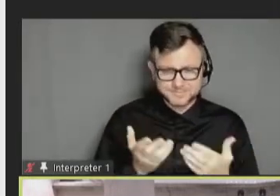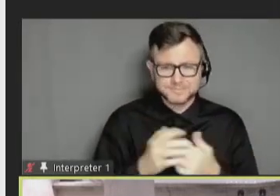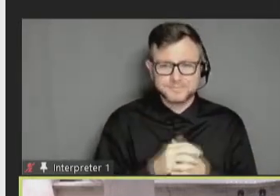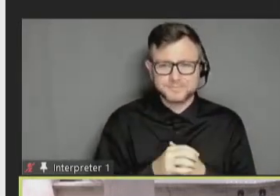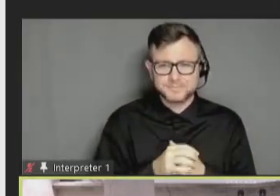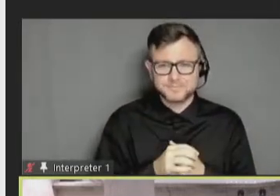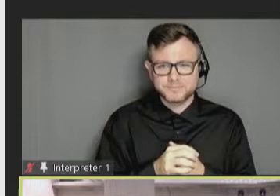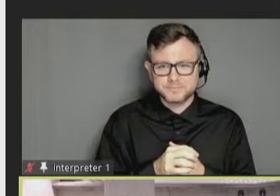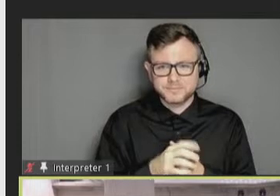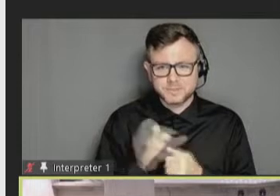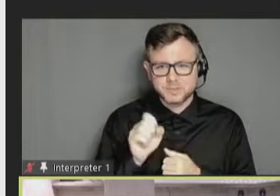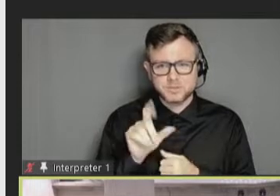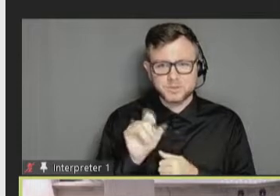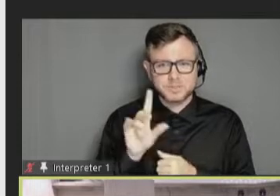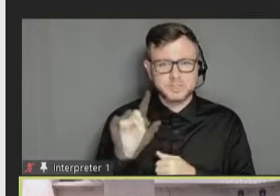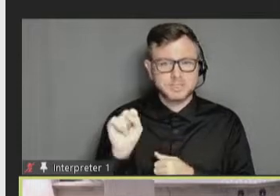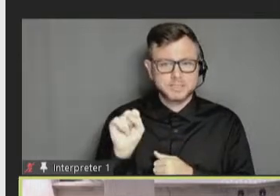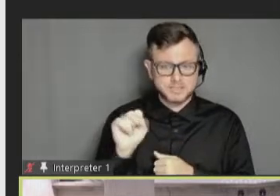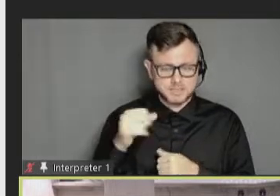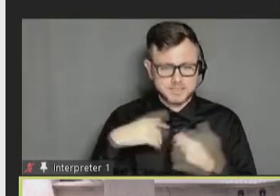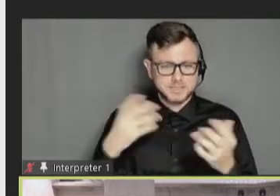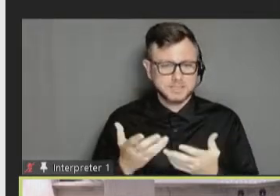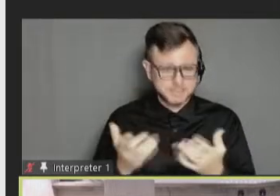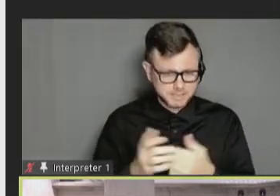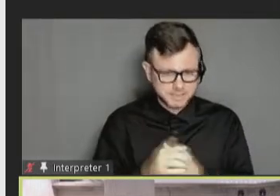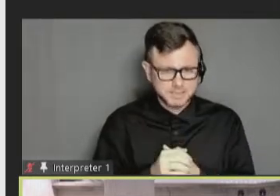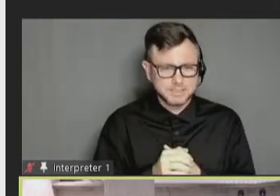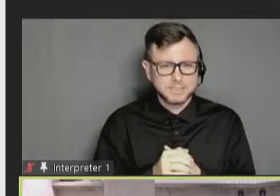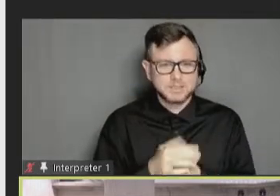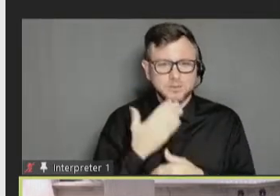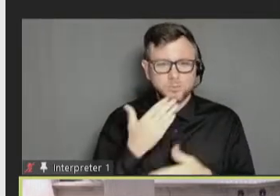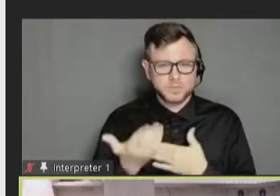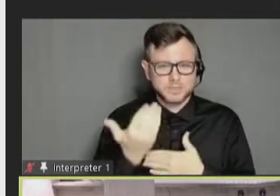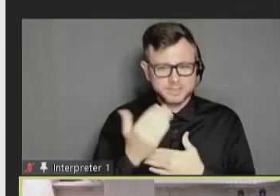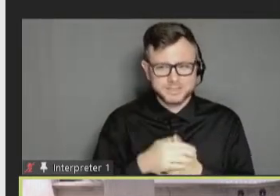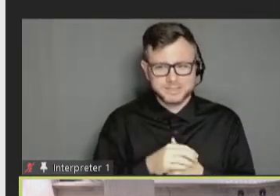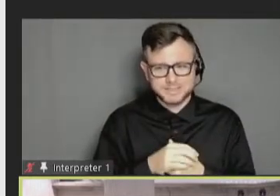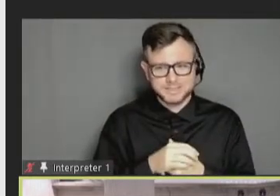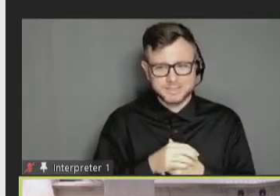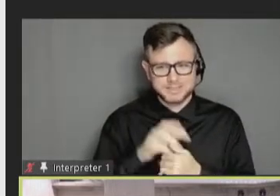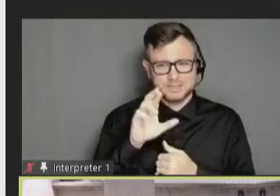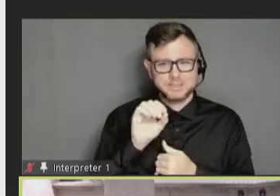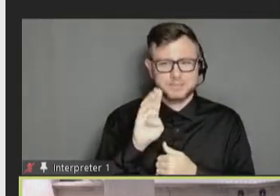Winona Stoltzfus? Winona Stoltzfus: Present. Ann Aikin: Good morning. Rob Swanson.